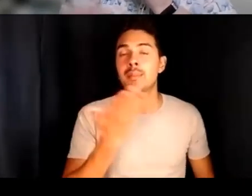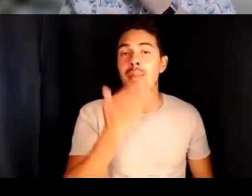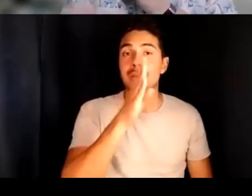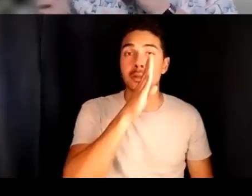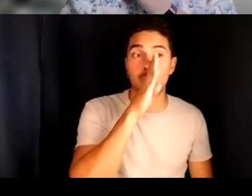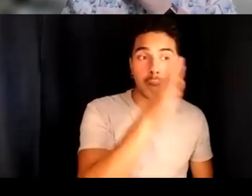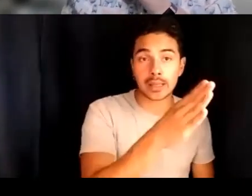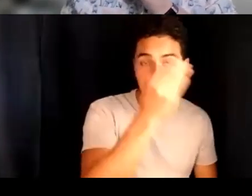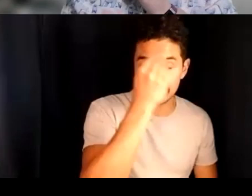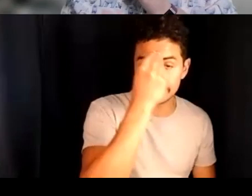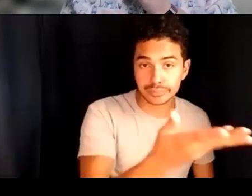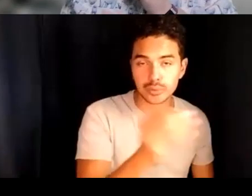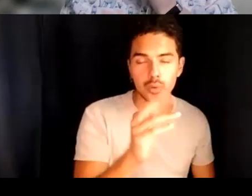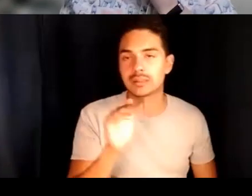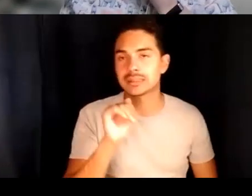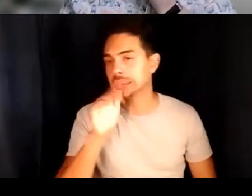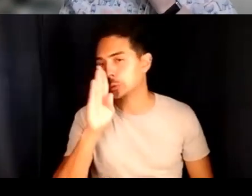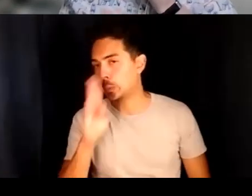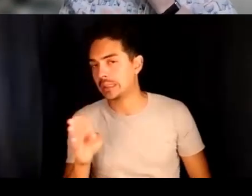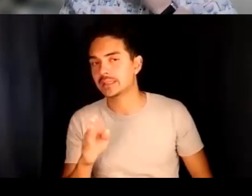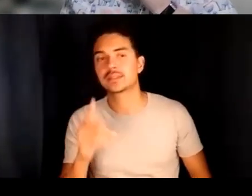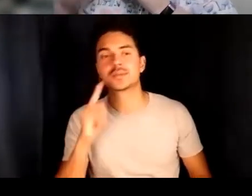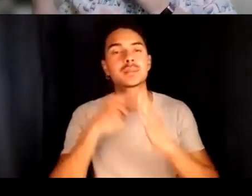So eating more or less than usual,